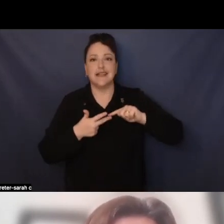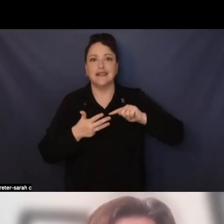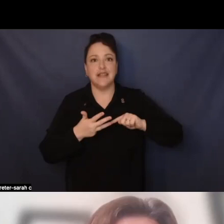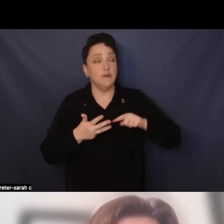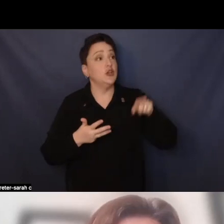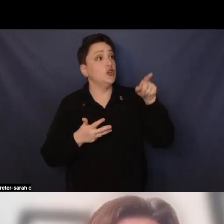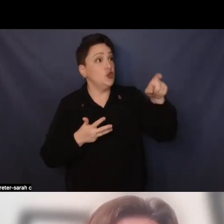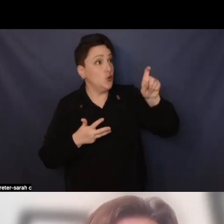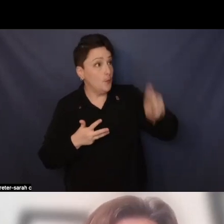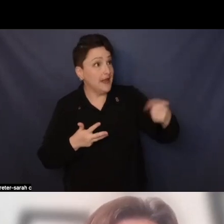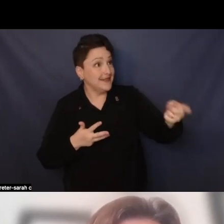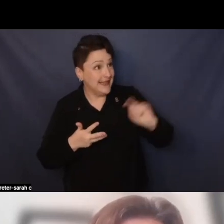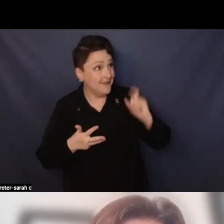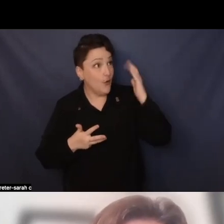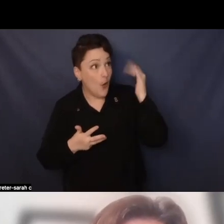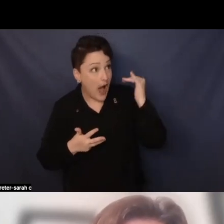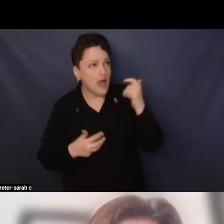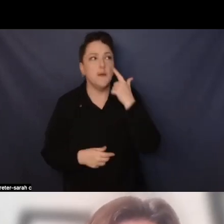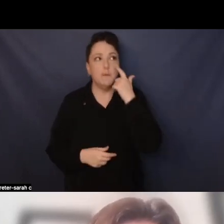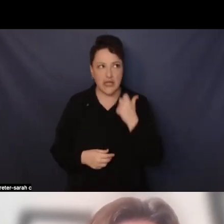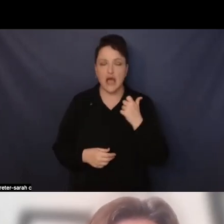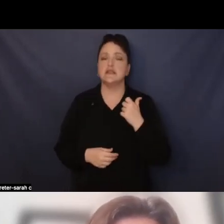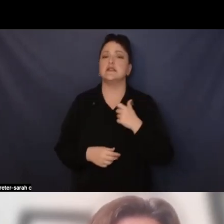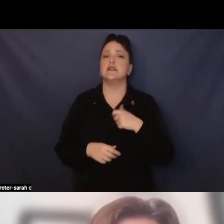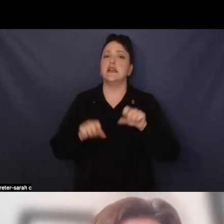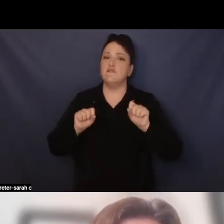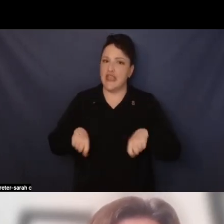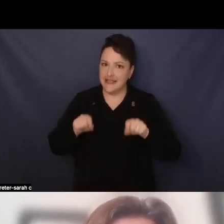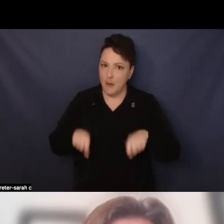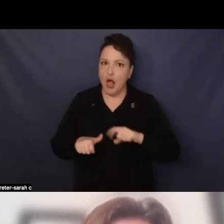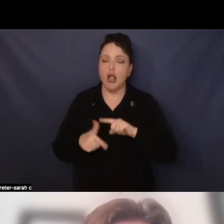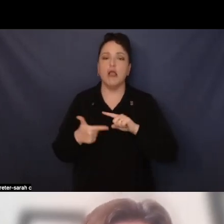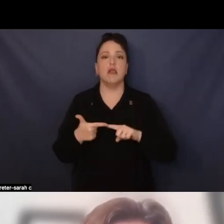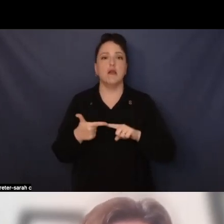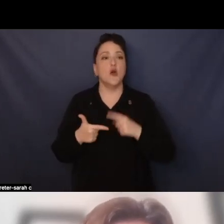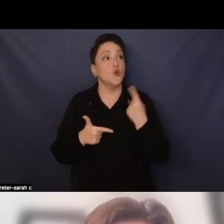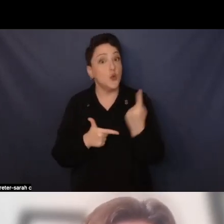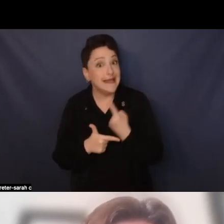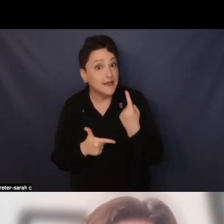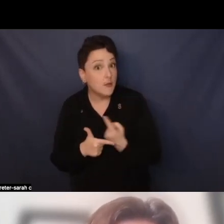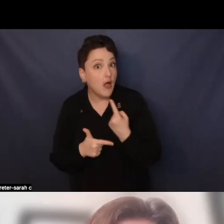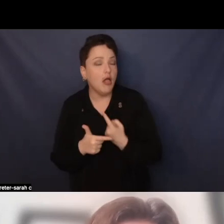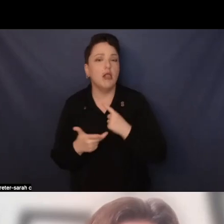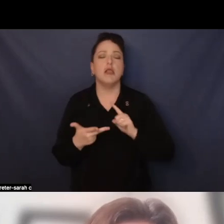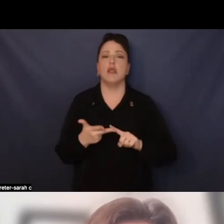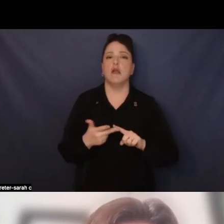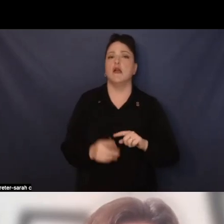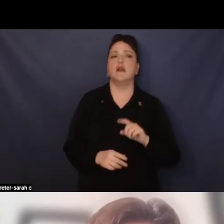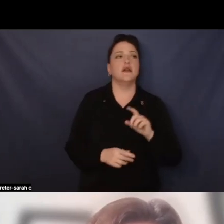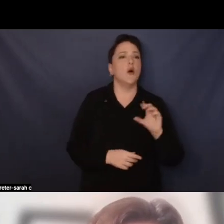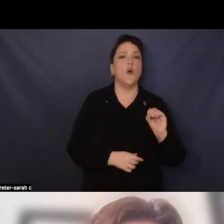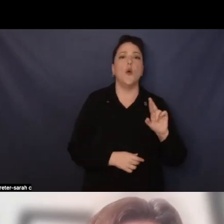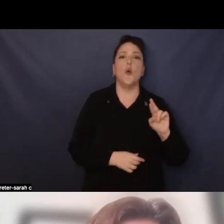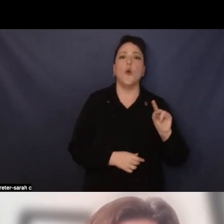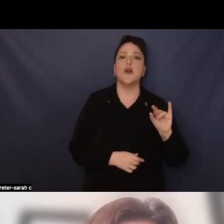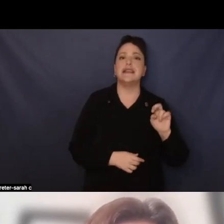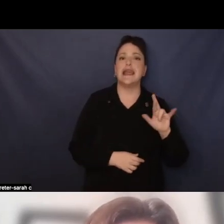reasonable, or ordinary. Okay the first element is disability. That you have a disability. The second